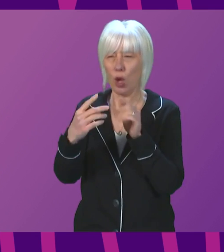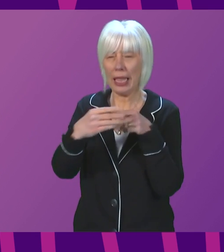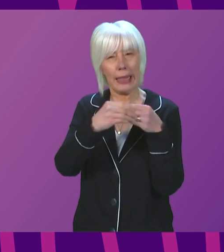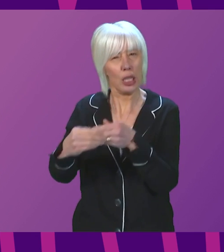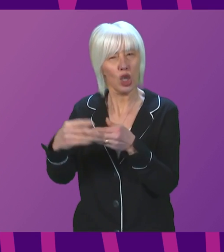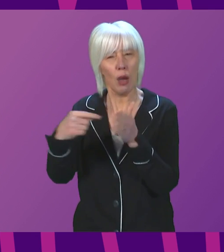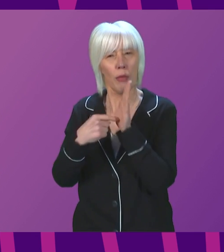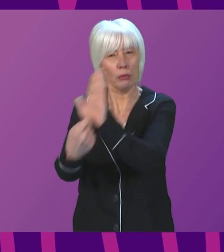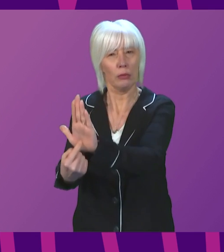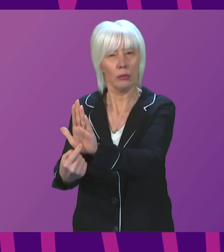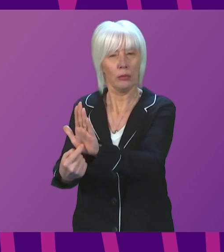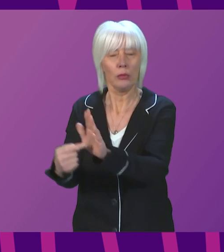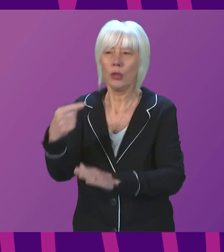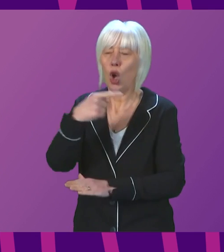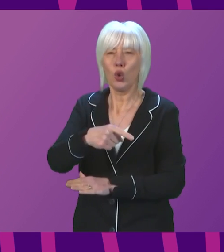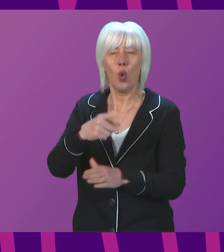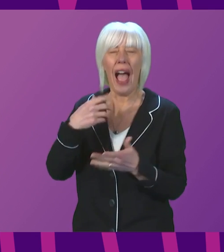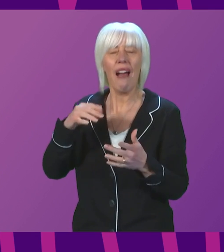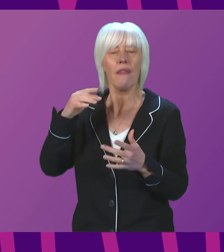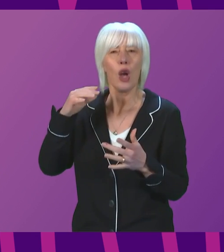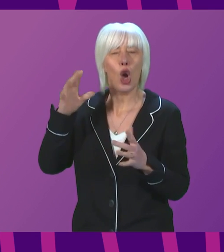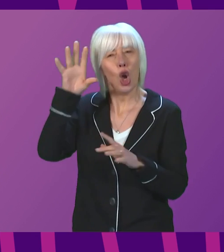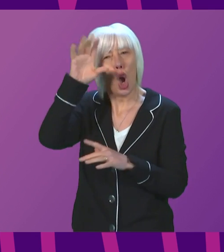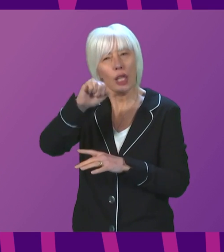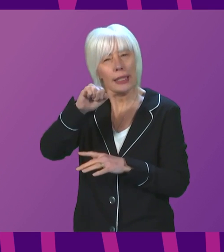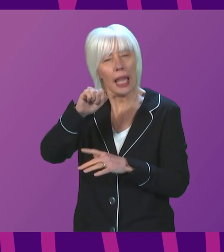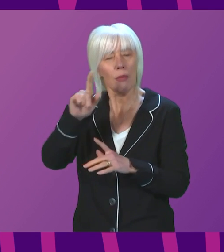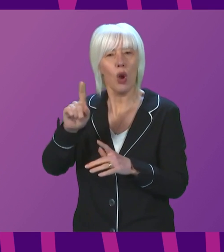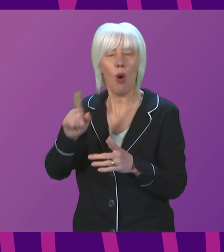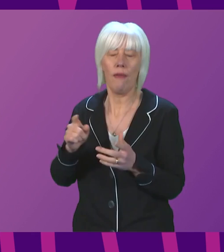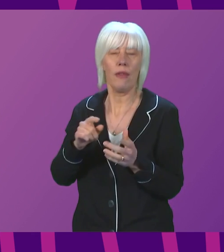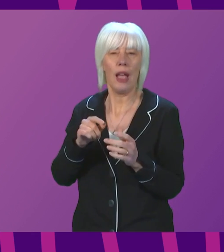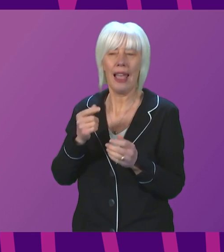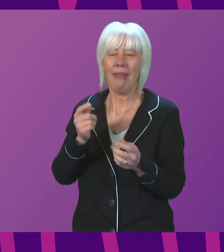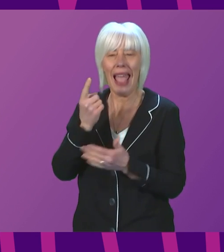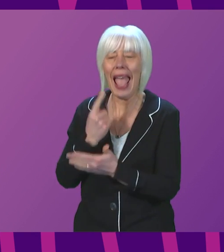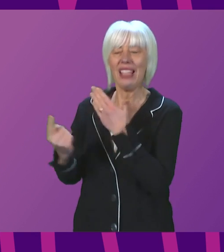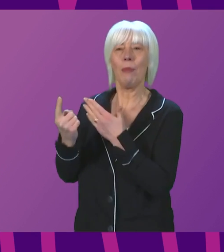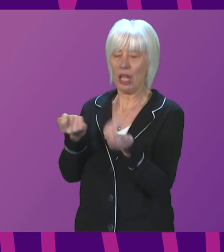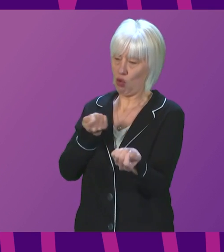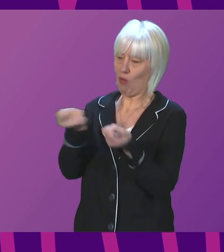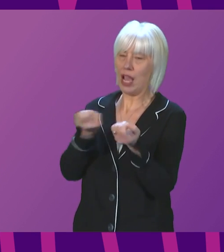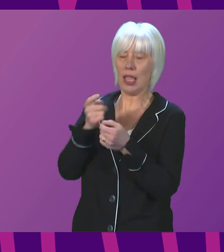support the concept—floated by Val McDermid—of an independent regulator that could, for example,